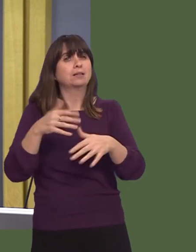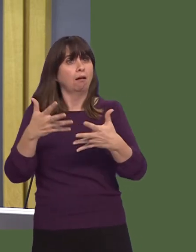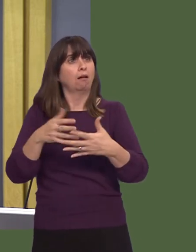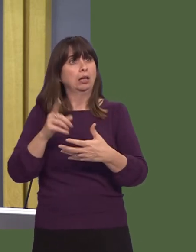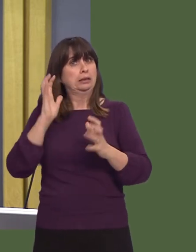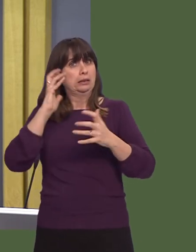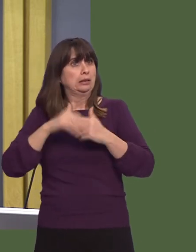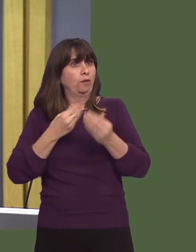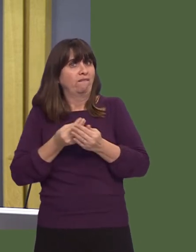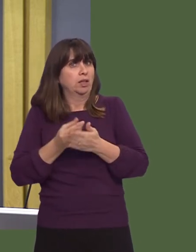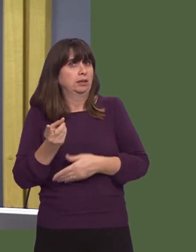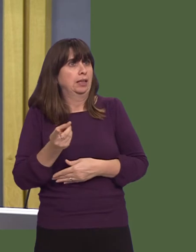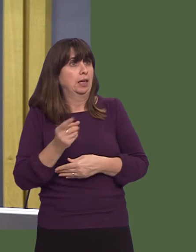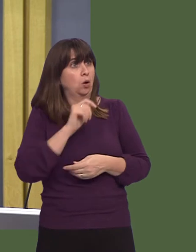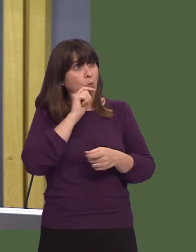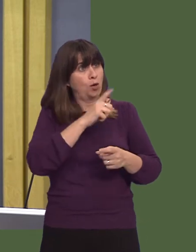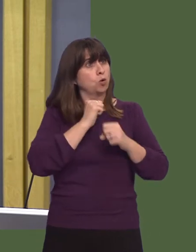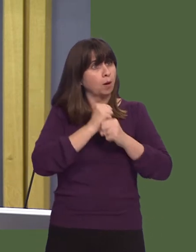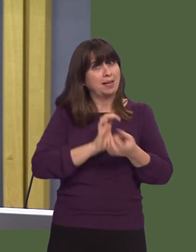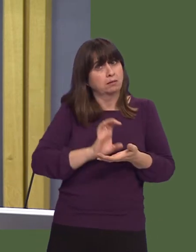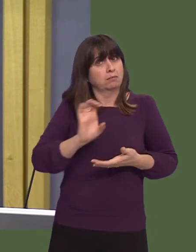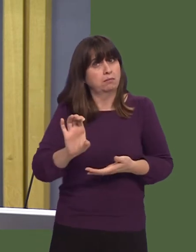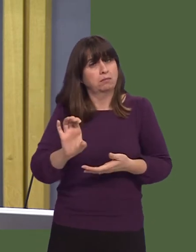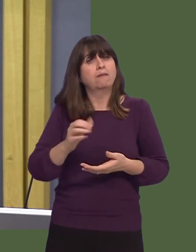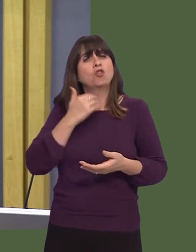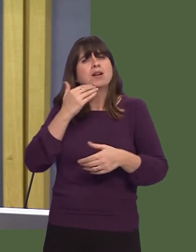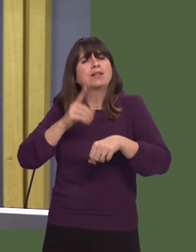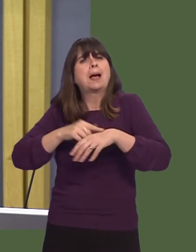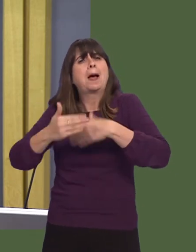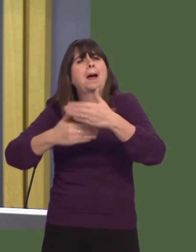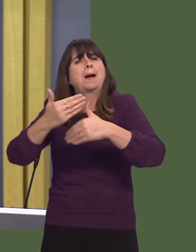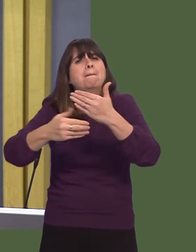funding for this project for an adequate period to enable it to promote non-medication alternatives?